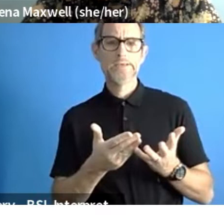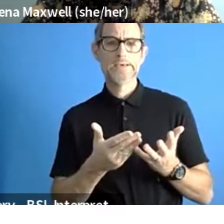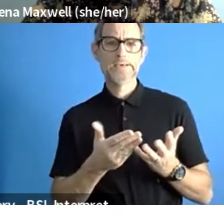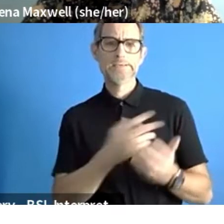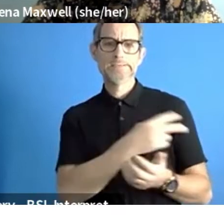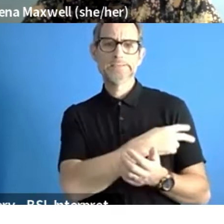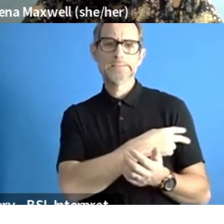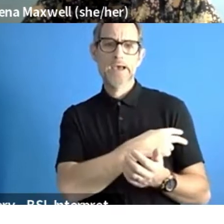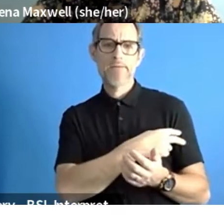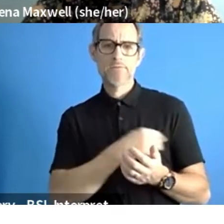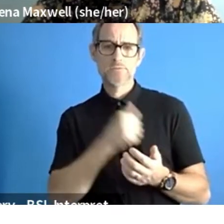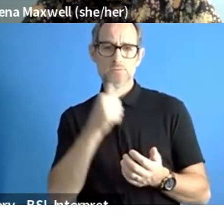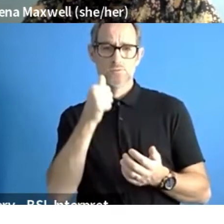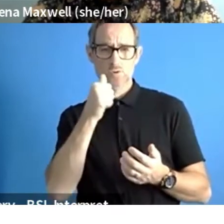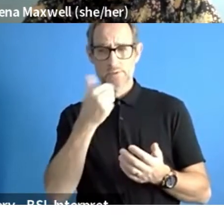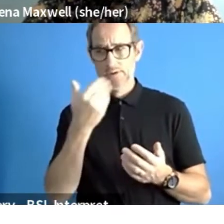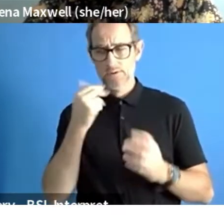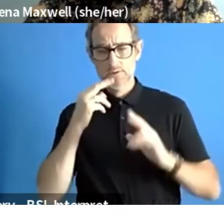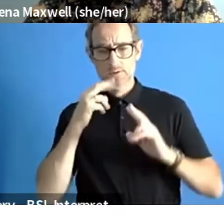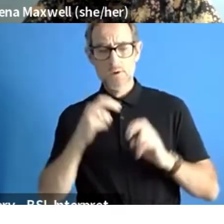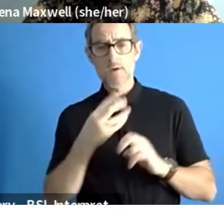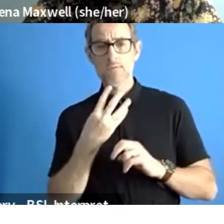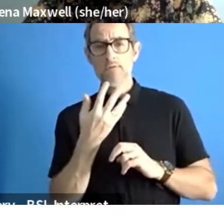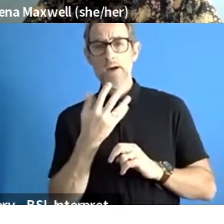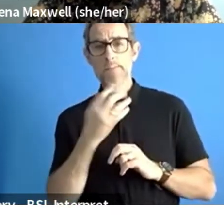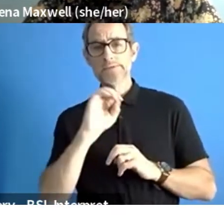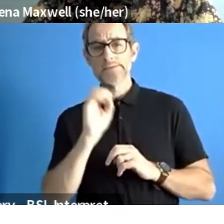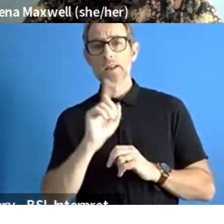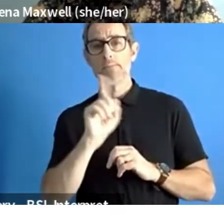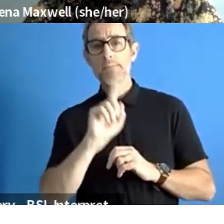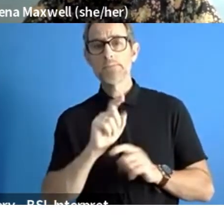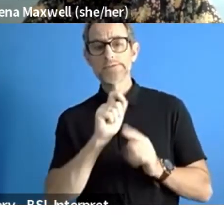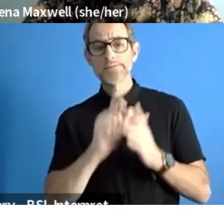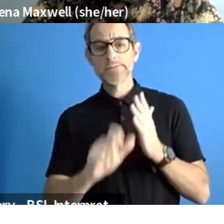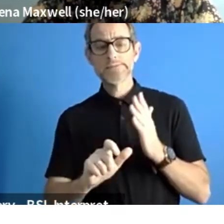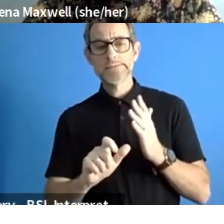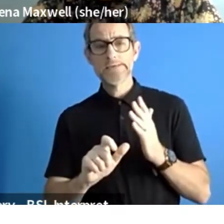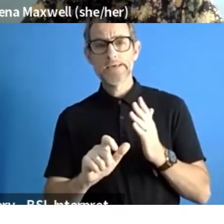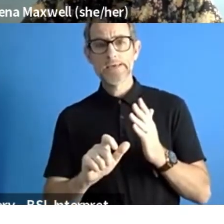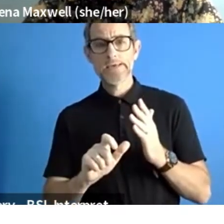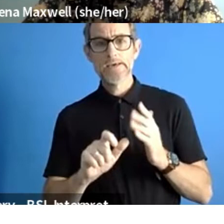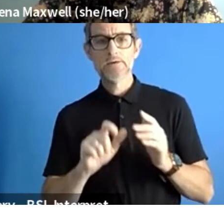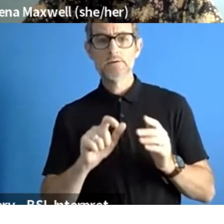We know through research that 45% of people with a disability do not tell their